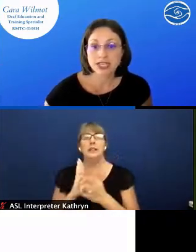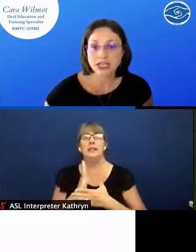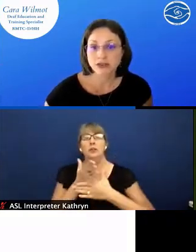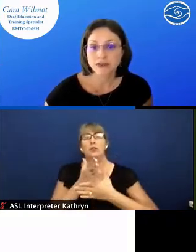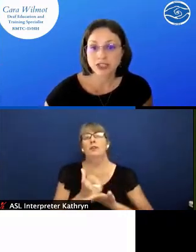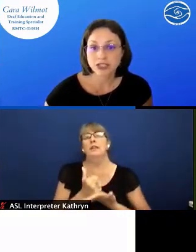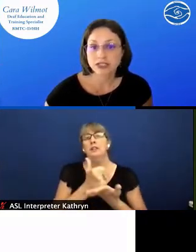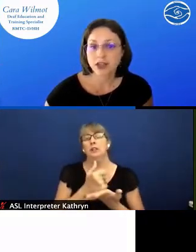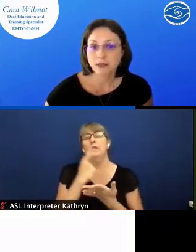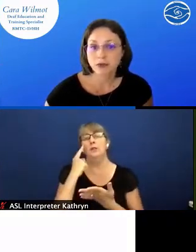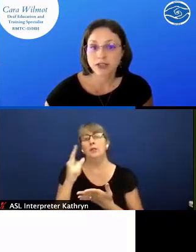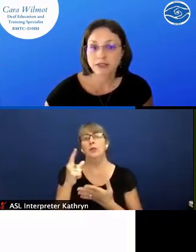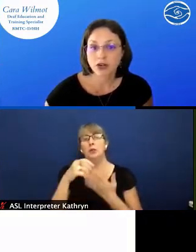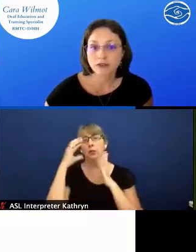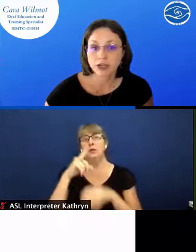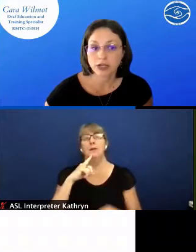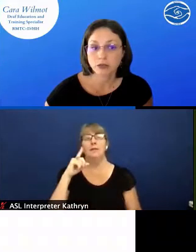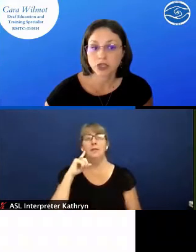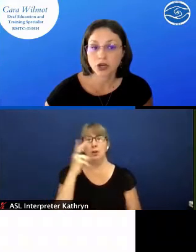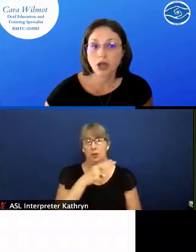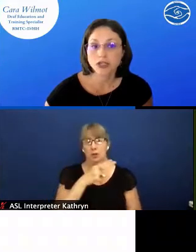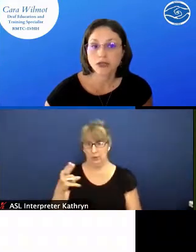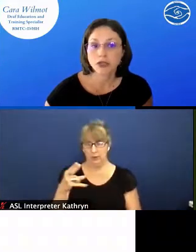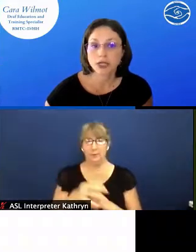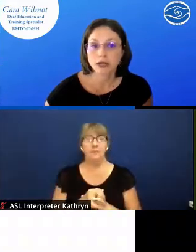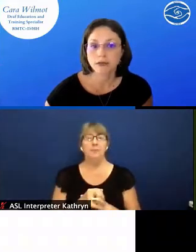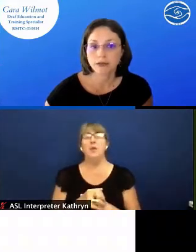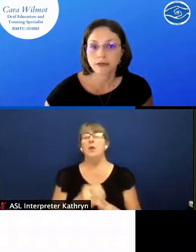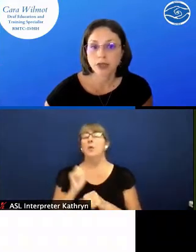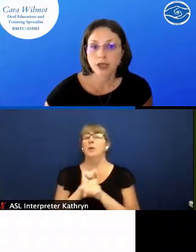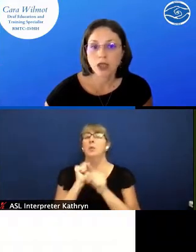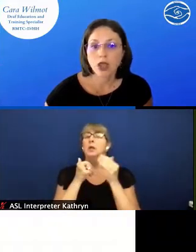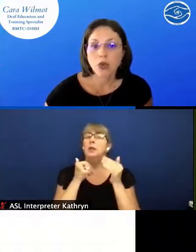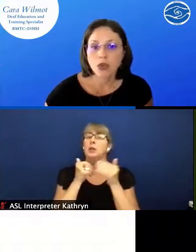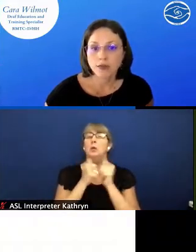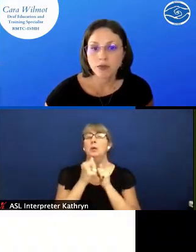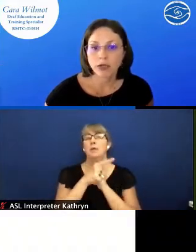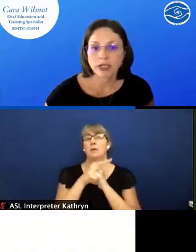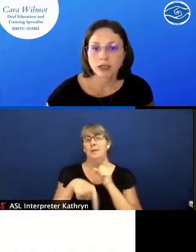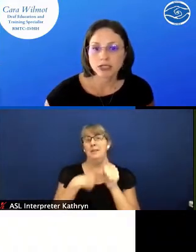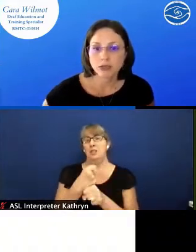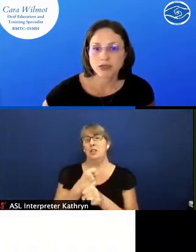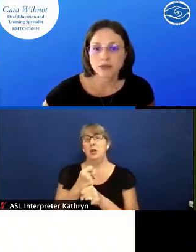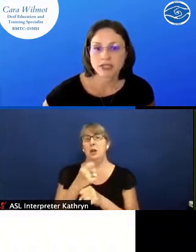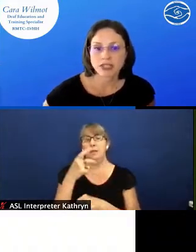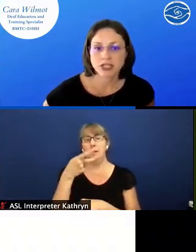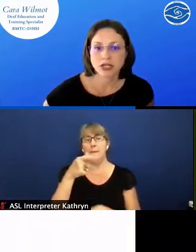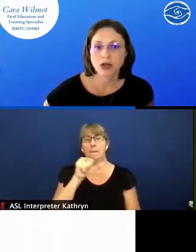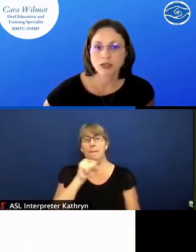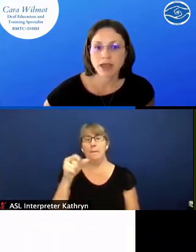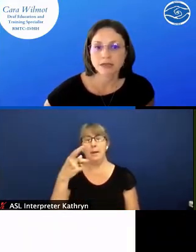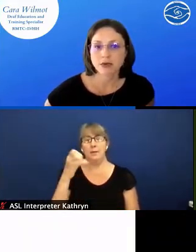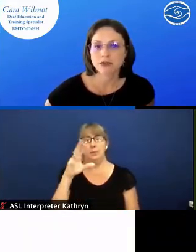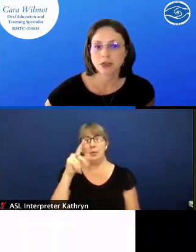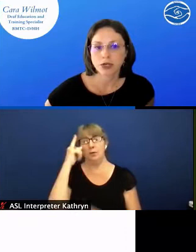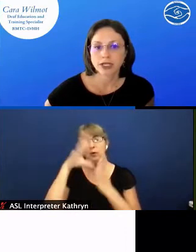interventions developed for deaf and hard of hearing, which are also UDL. We've been working closely with them this year on the passport for learning